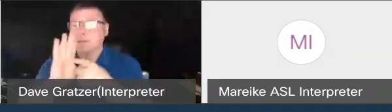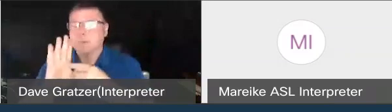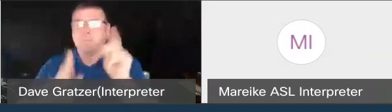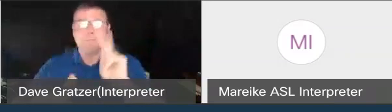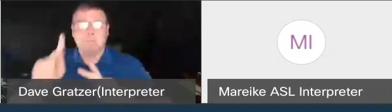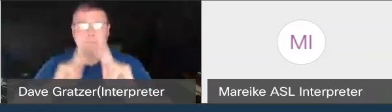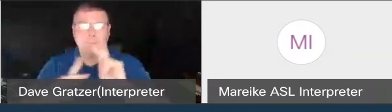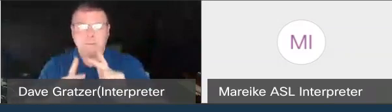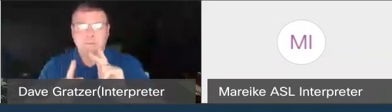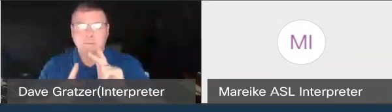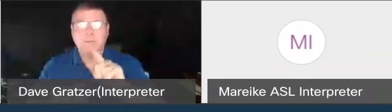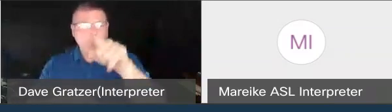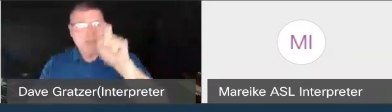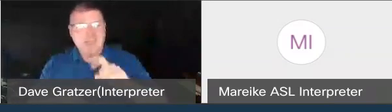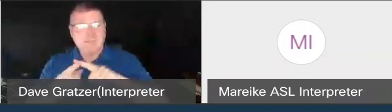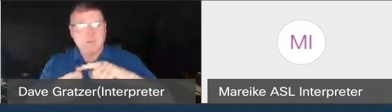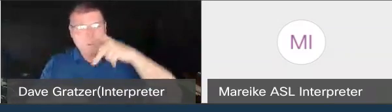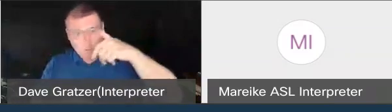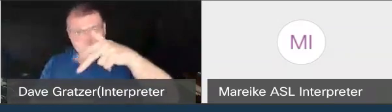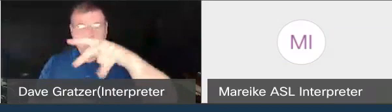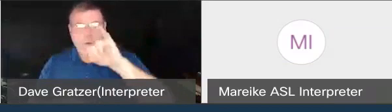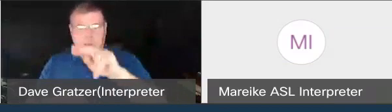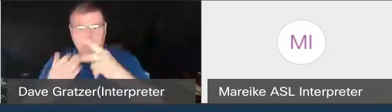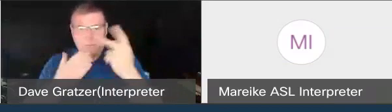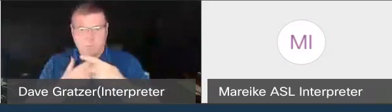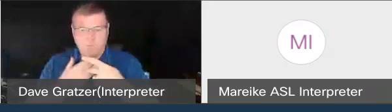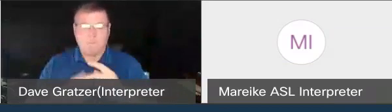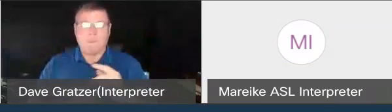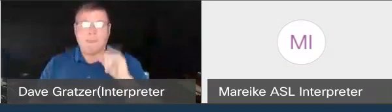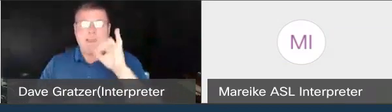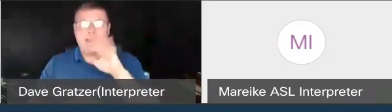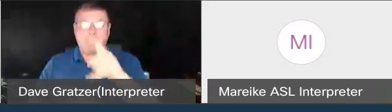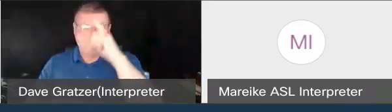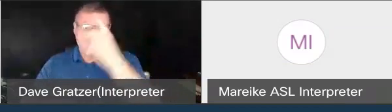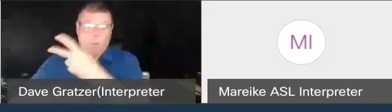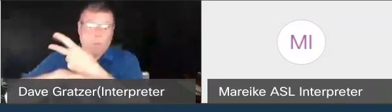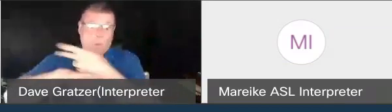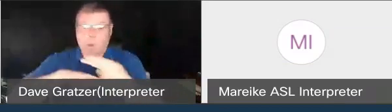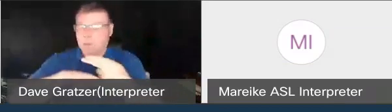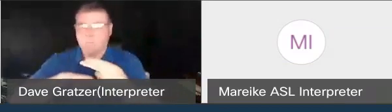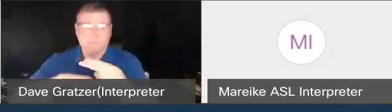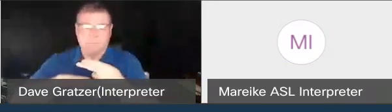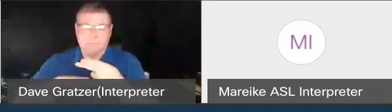uh, you have to be able to walk into our program. So if you are--you know, if you're unconscious or drunk, you're going to the emergency department.